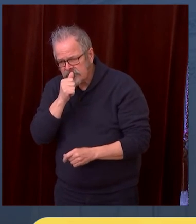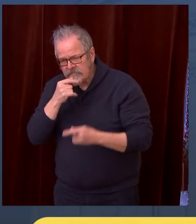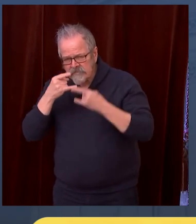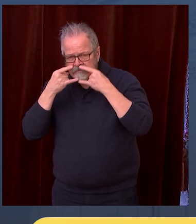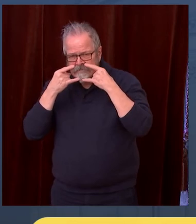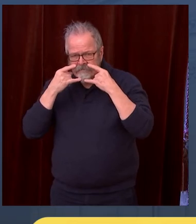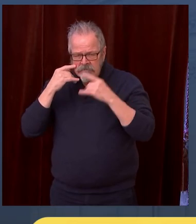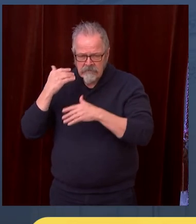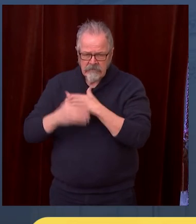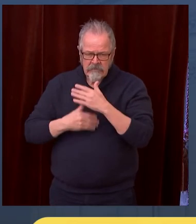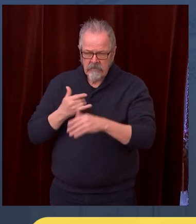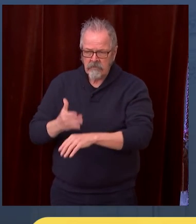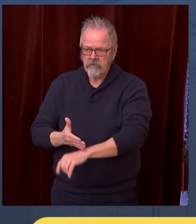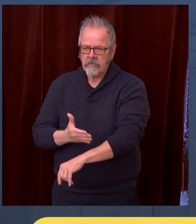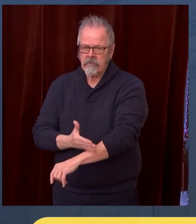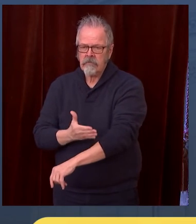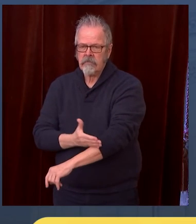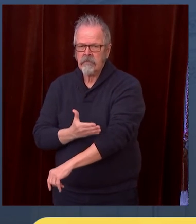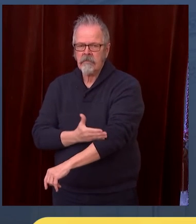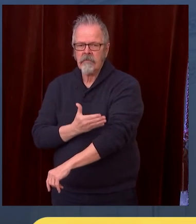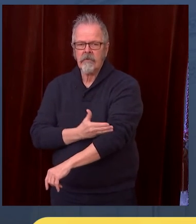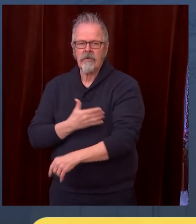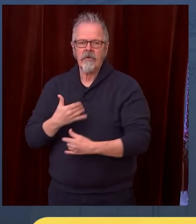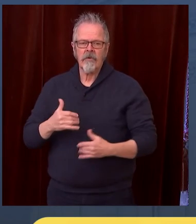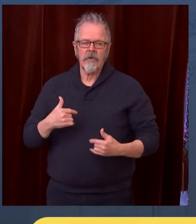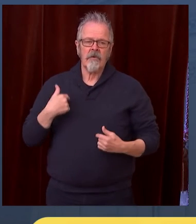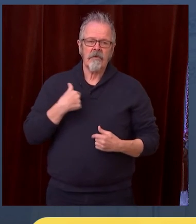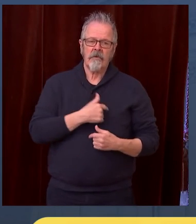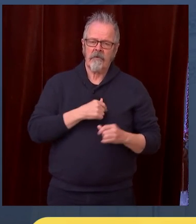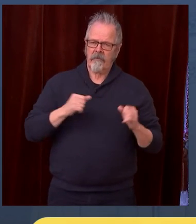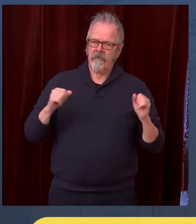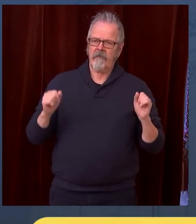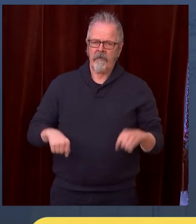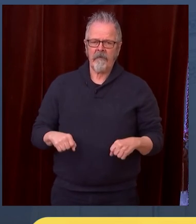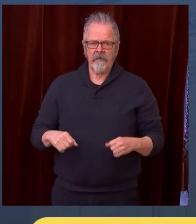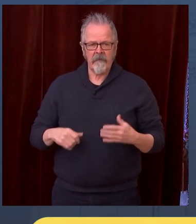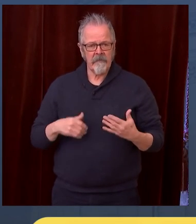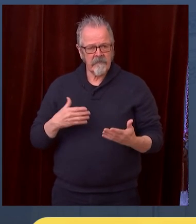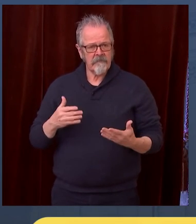We are in a position to be able to make this progress because people